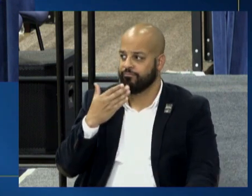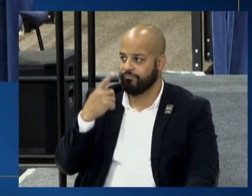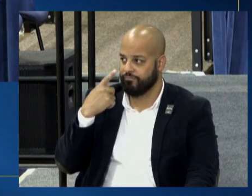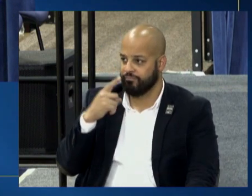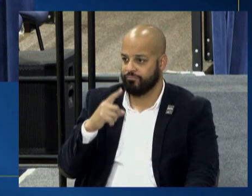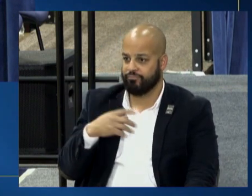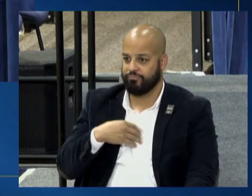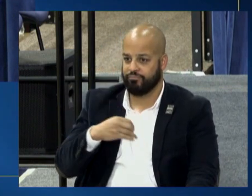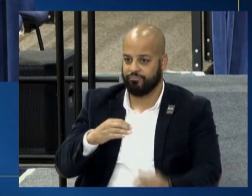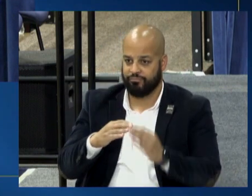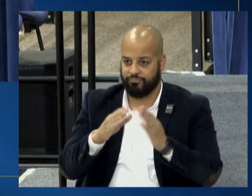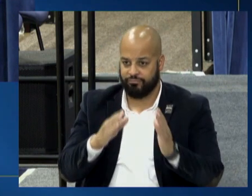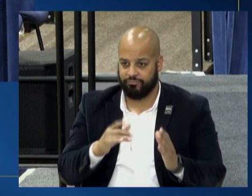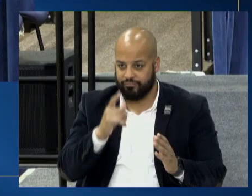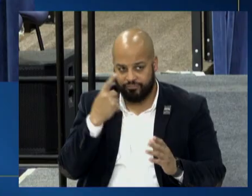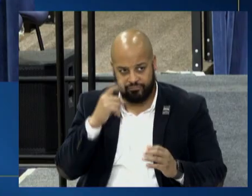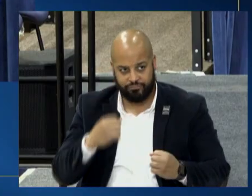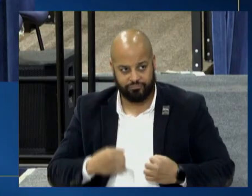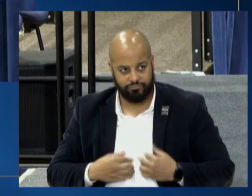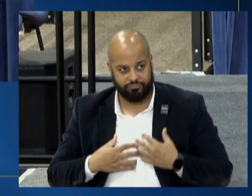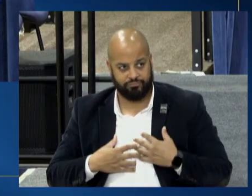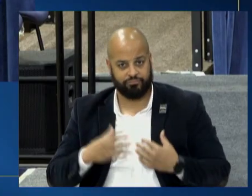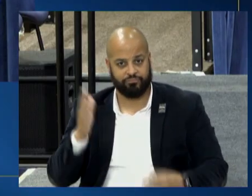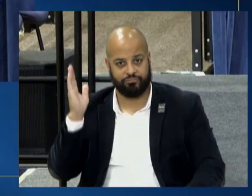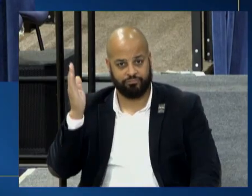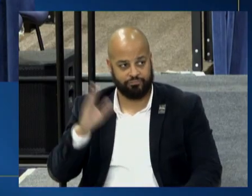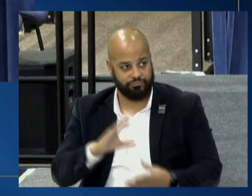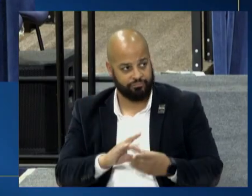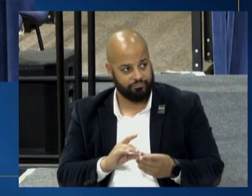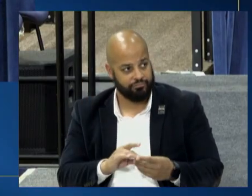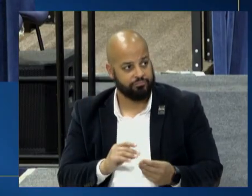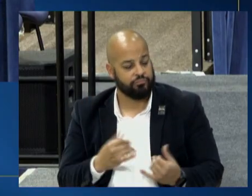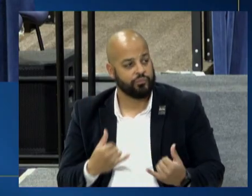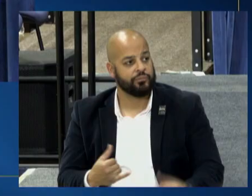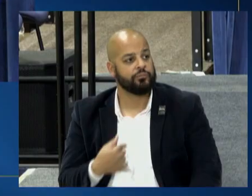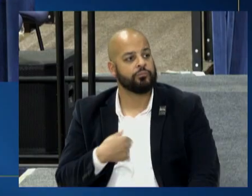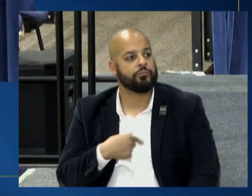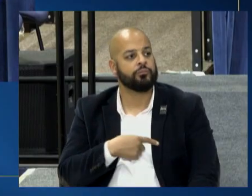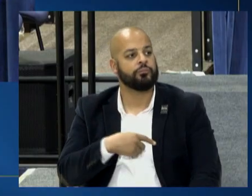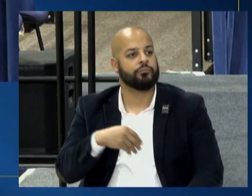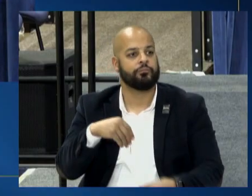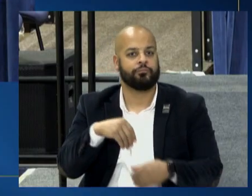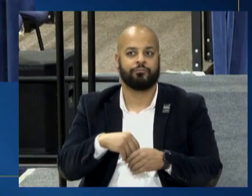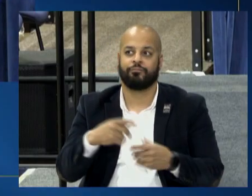as well. Inspiring remarks already today. We are in the Great Hall where great things